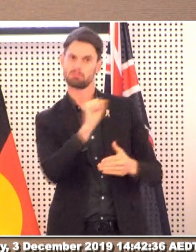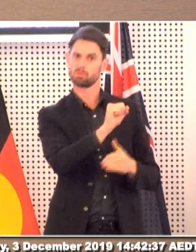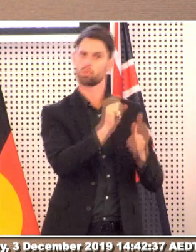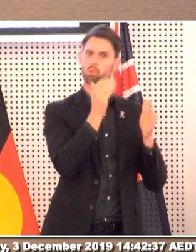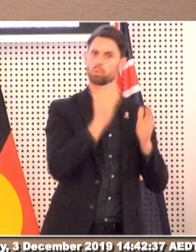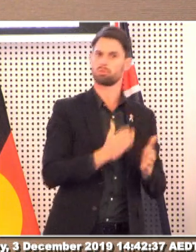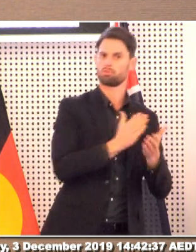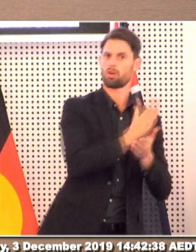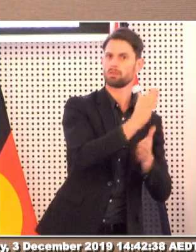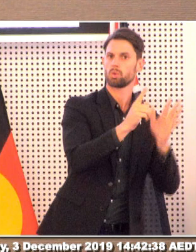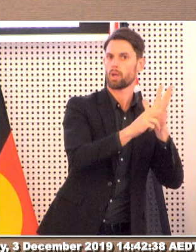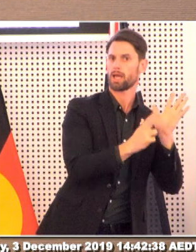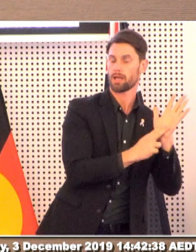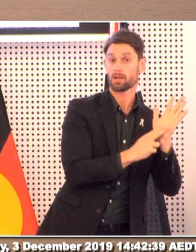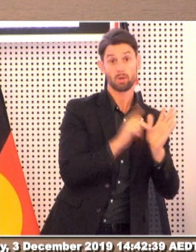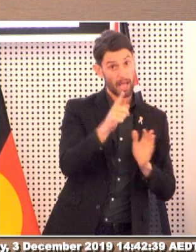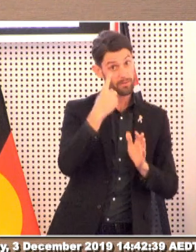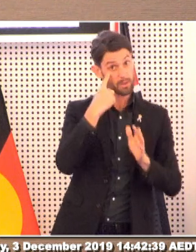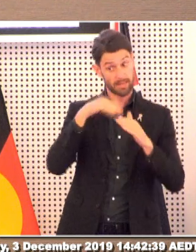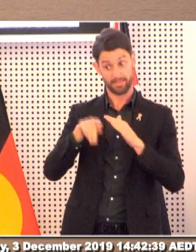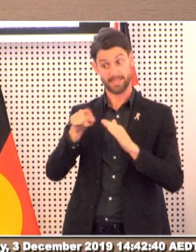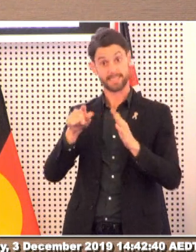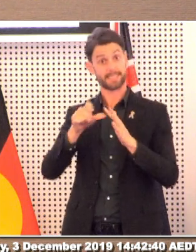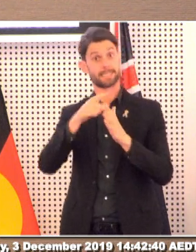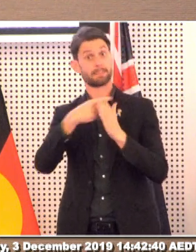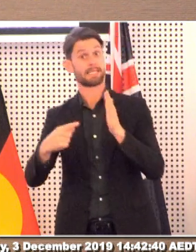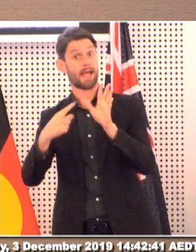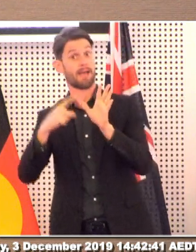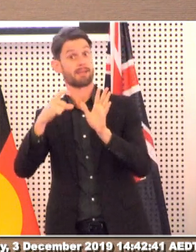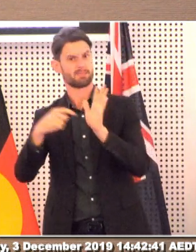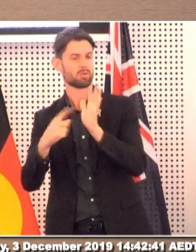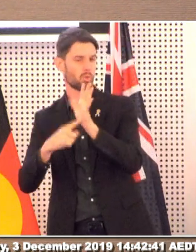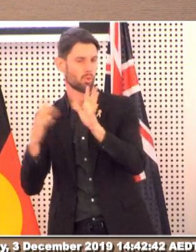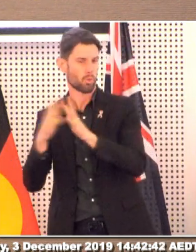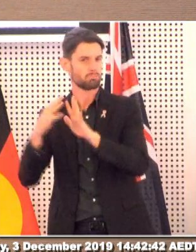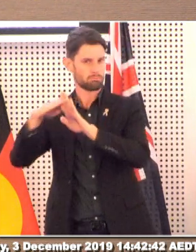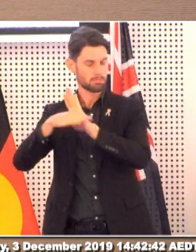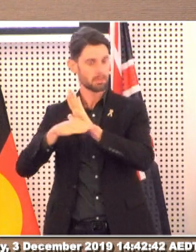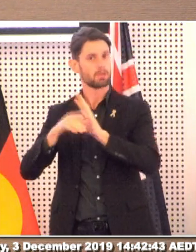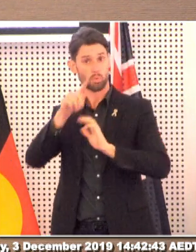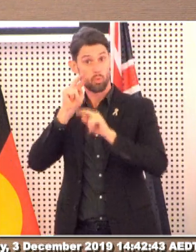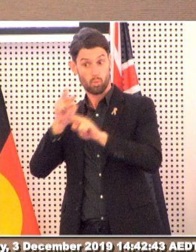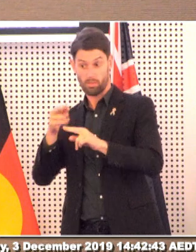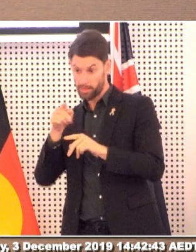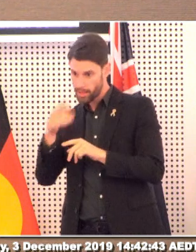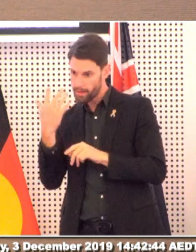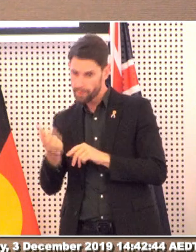within the Disability Act and they are – were designed with the charter – with the